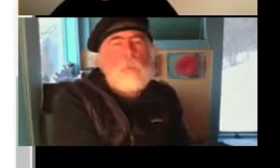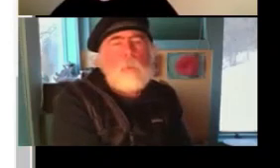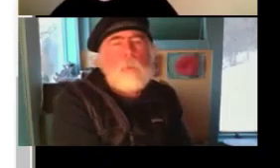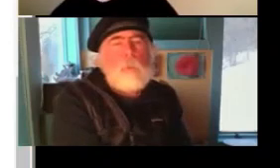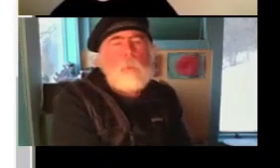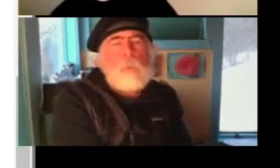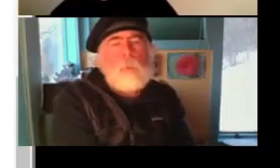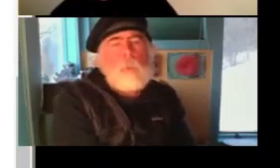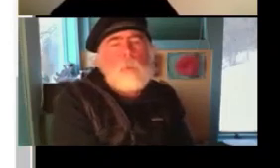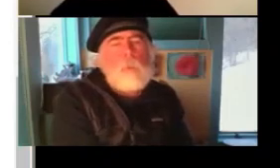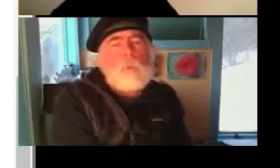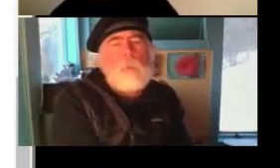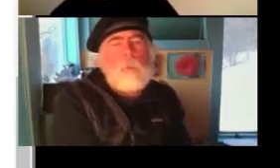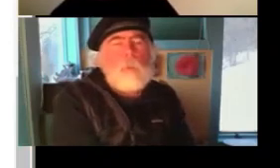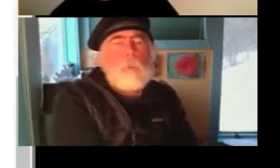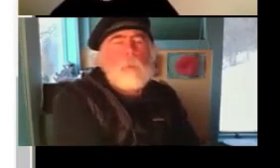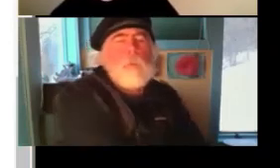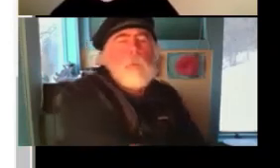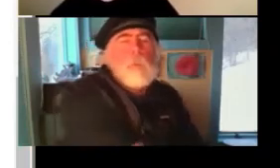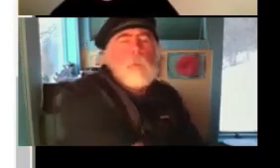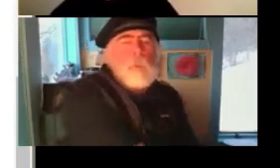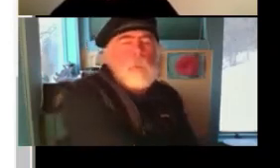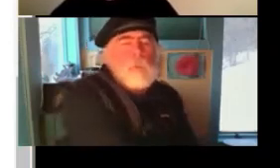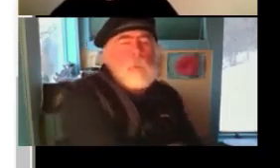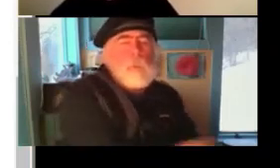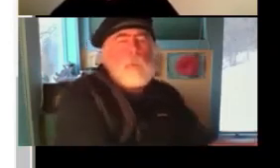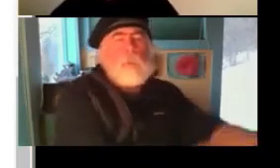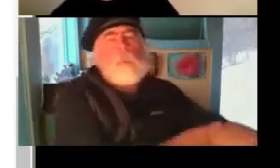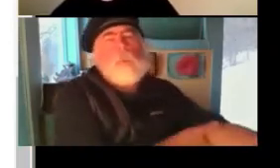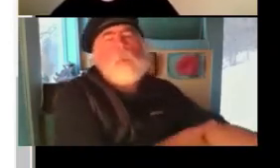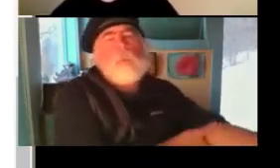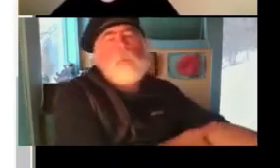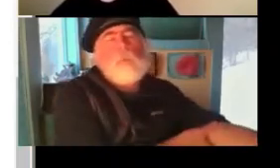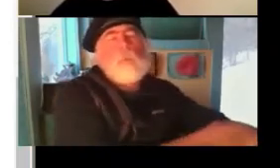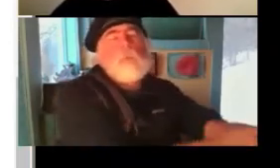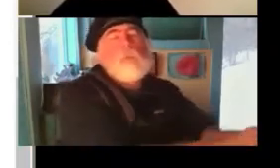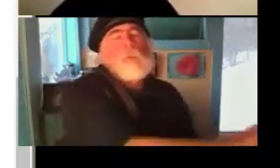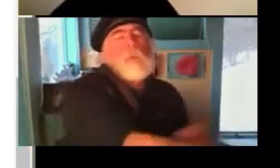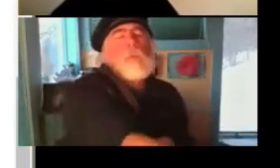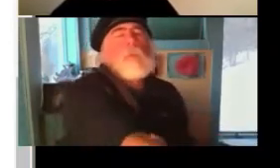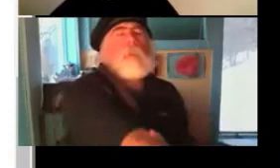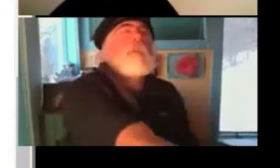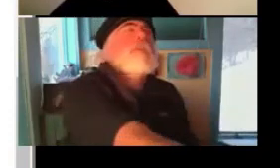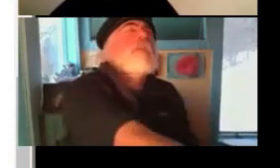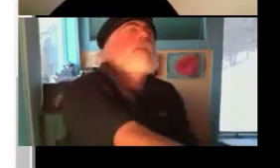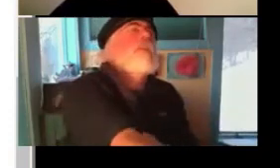toward our diversity equity and inclusion goals, barriers in the grantmaking process,